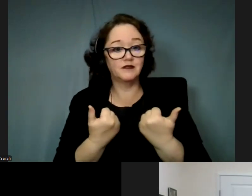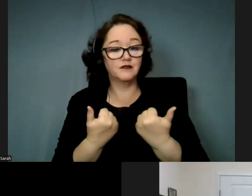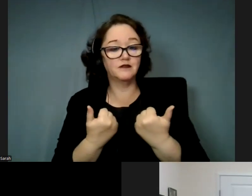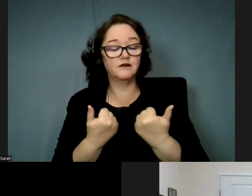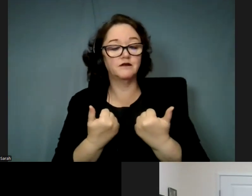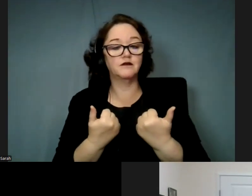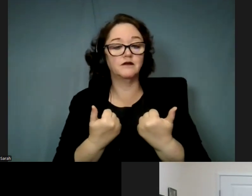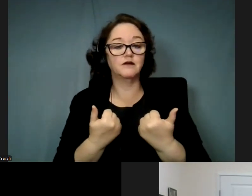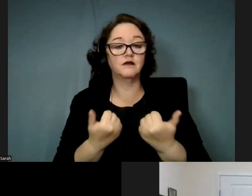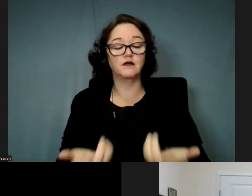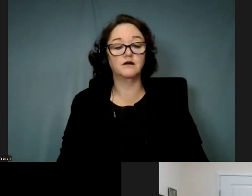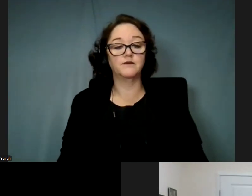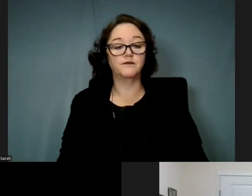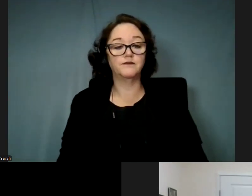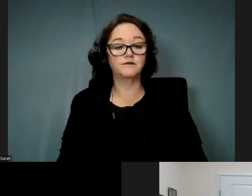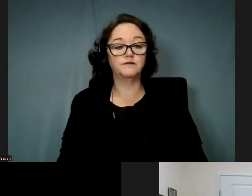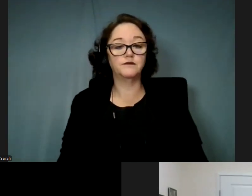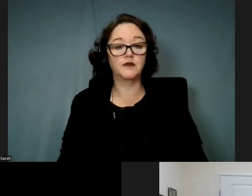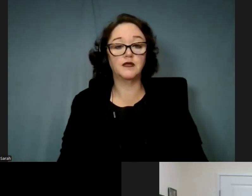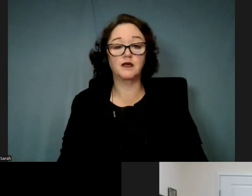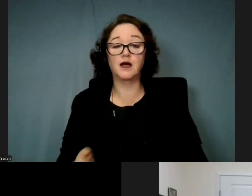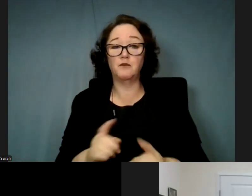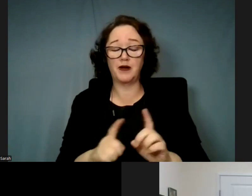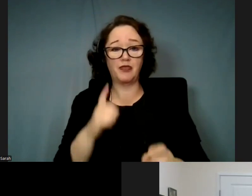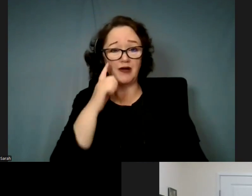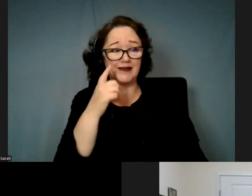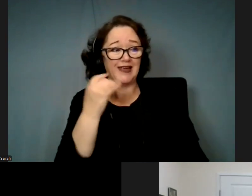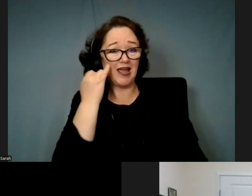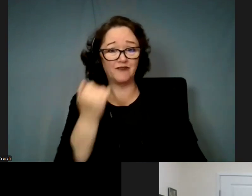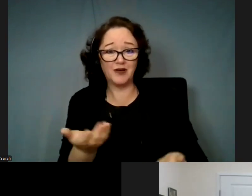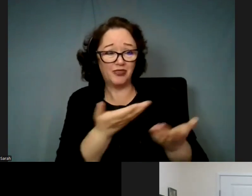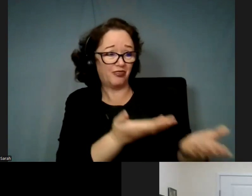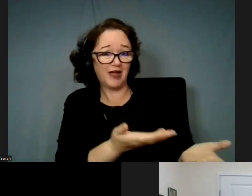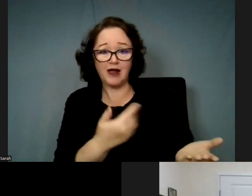bathroom trips or services that I need, I might as well be